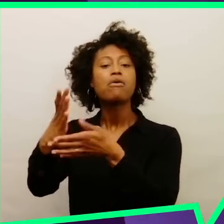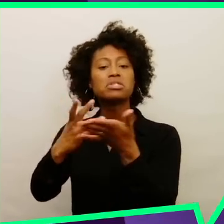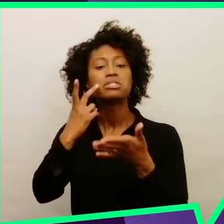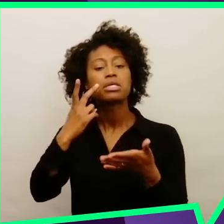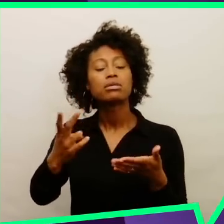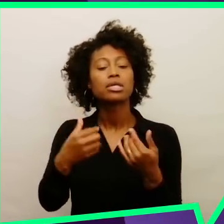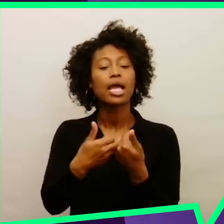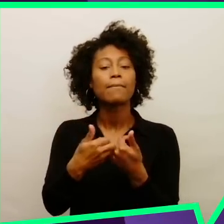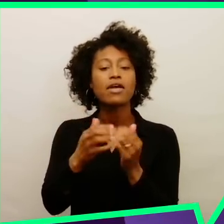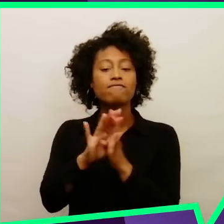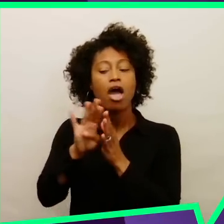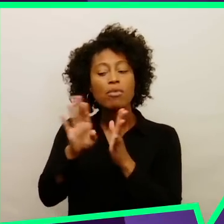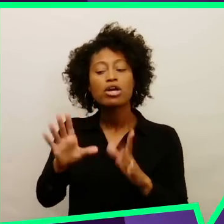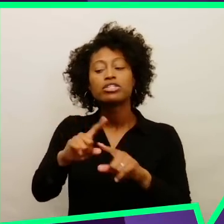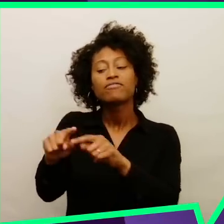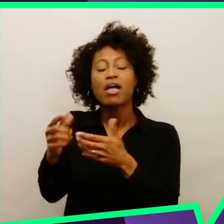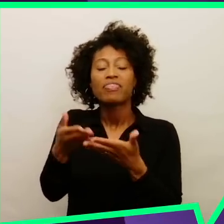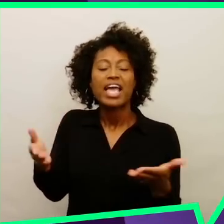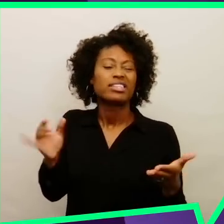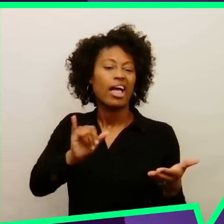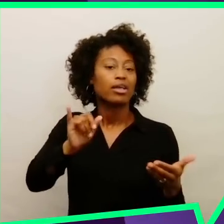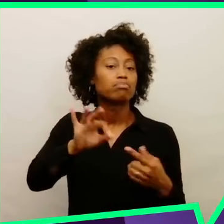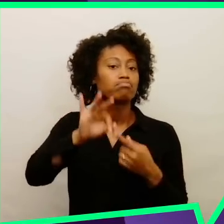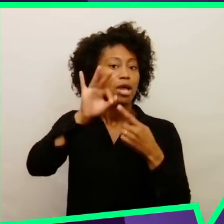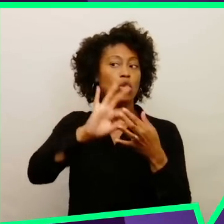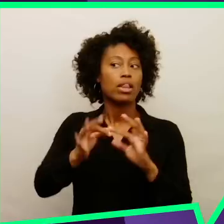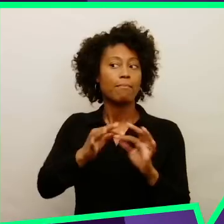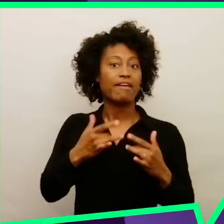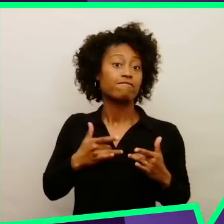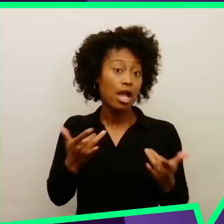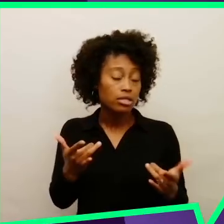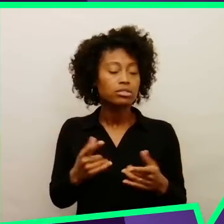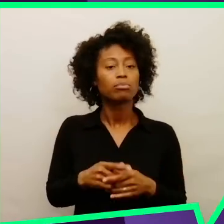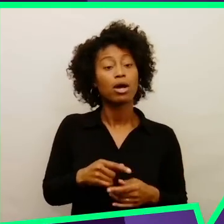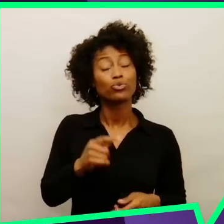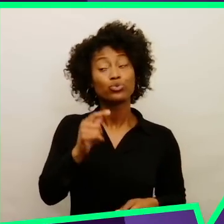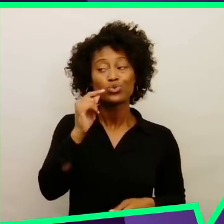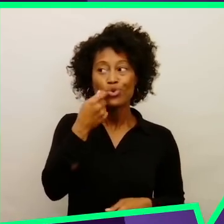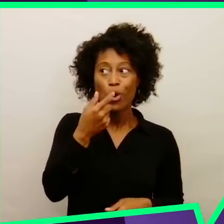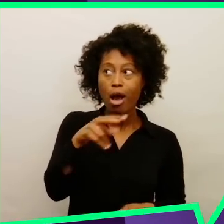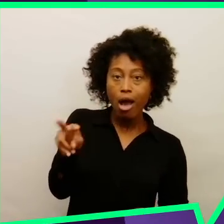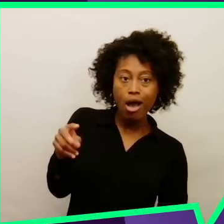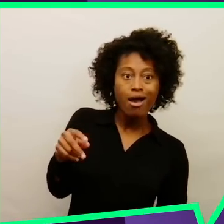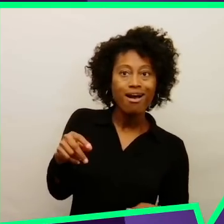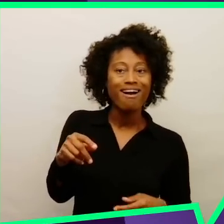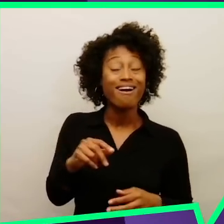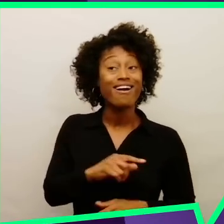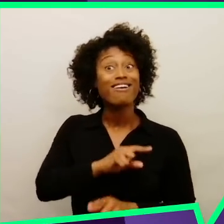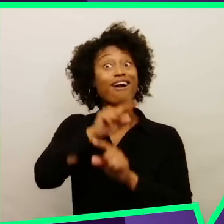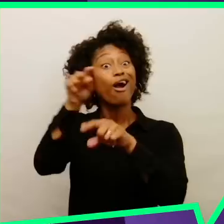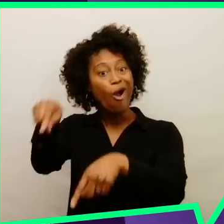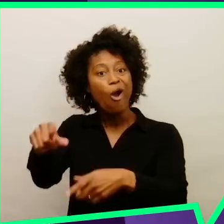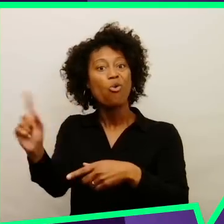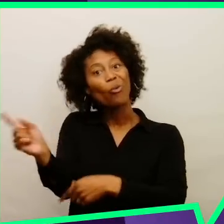on different Special Olympics events. How cool was it to go and see where games are made? Jose? It was pretty awesome. Pretty awesome.